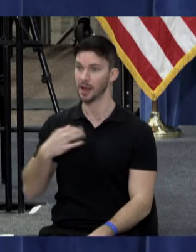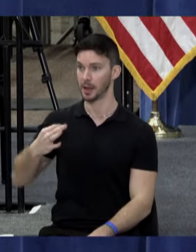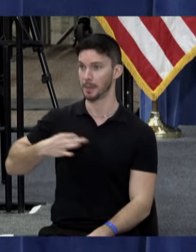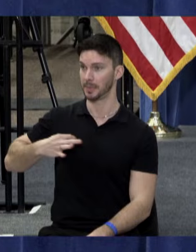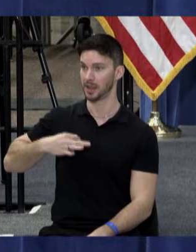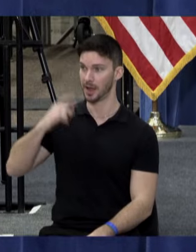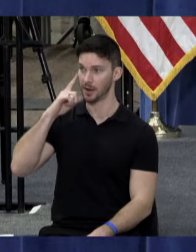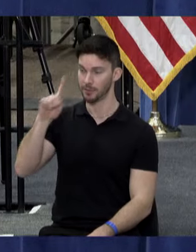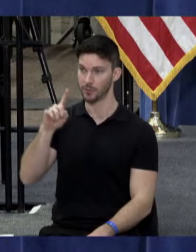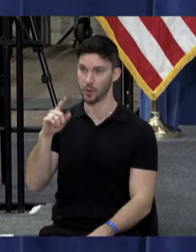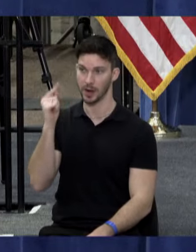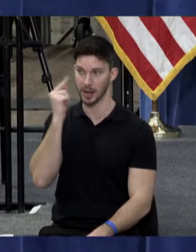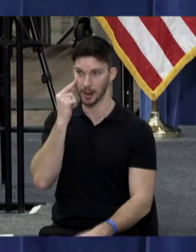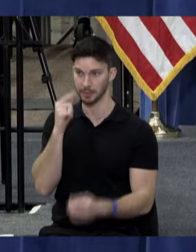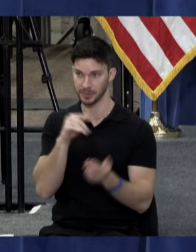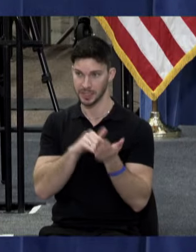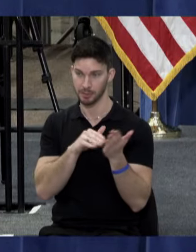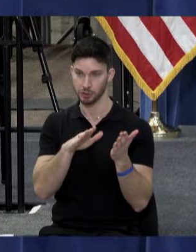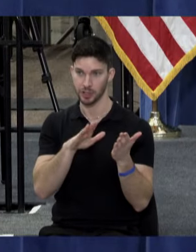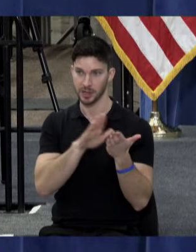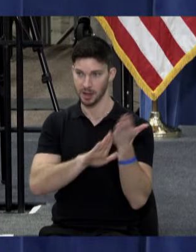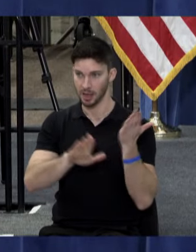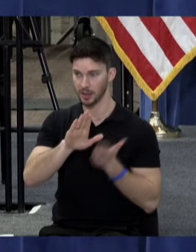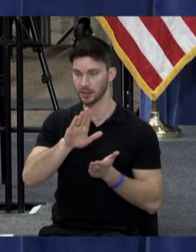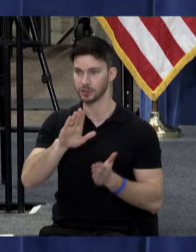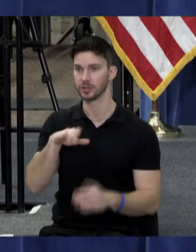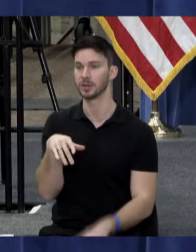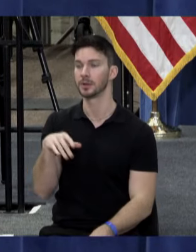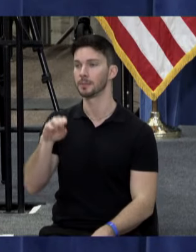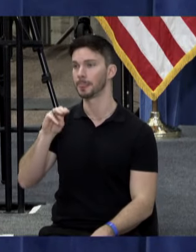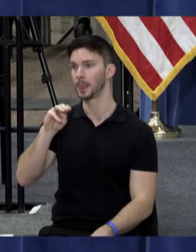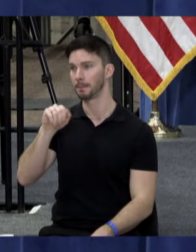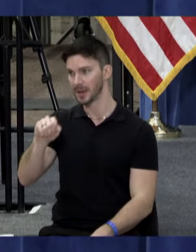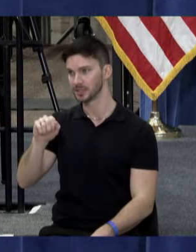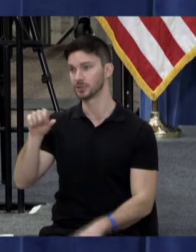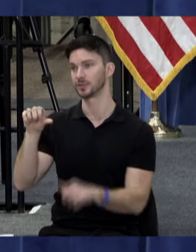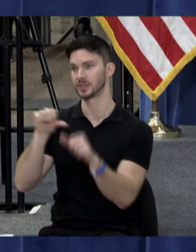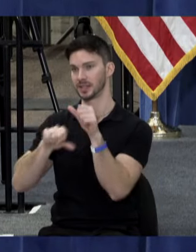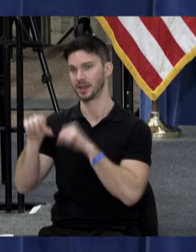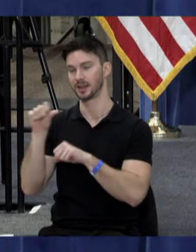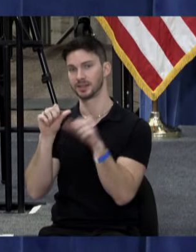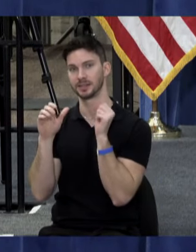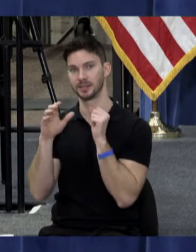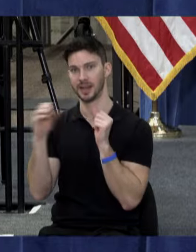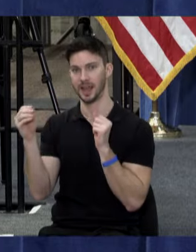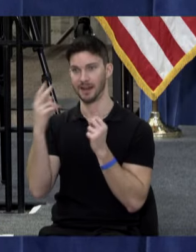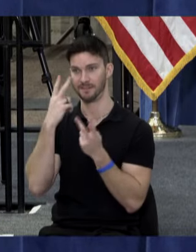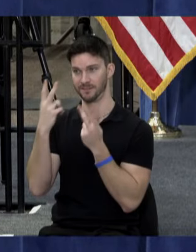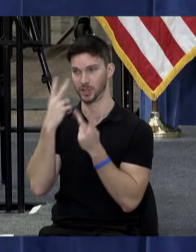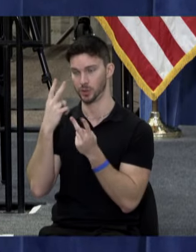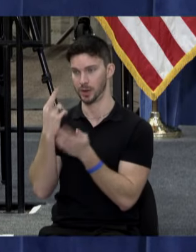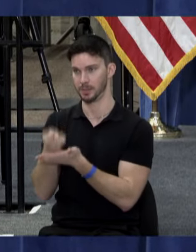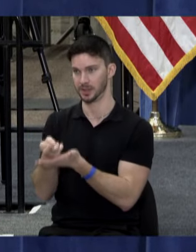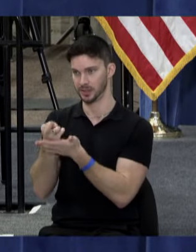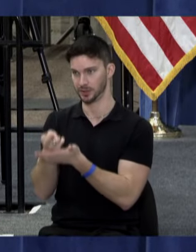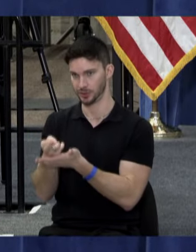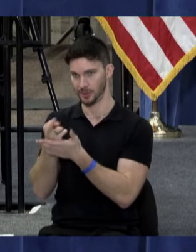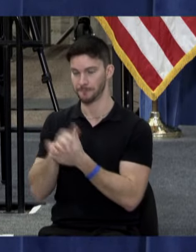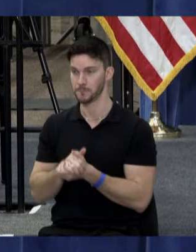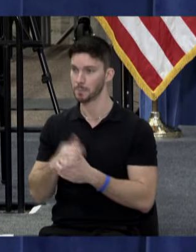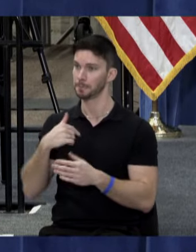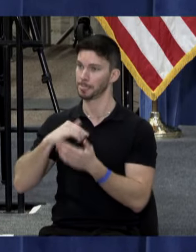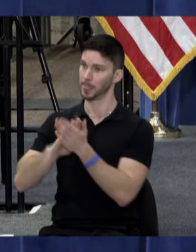was accepted at -- in MS, Masters of Science in Vision Rehabilitation, an optometry doctor degree.